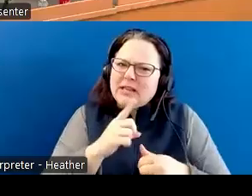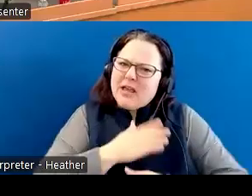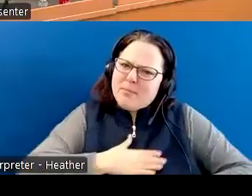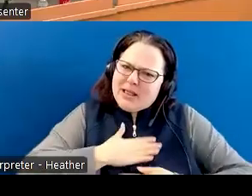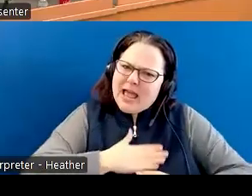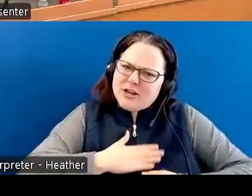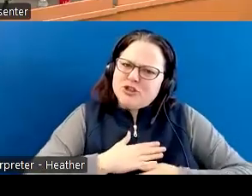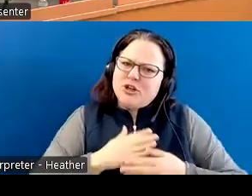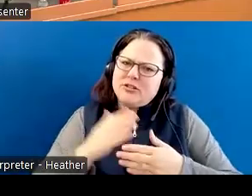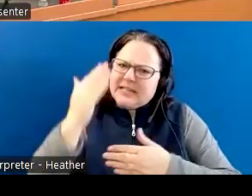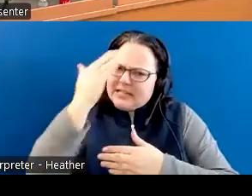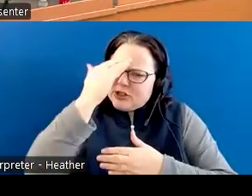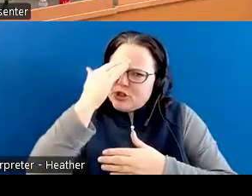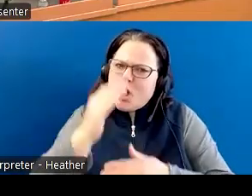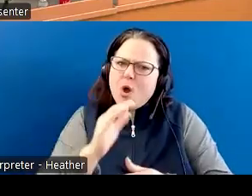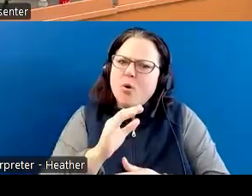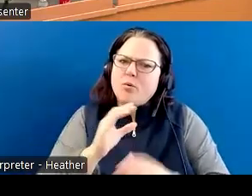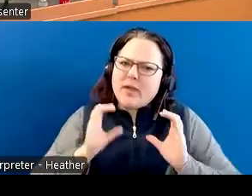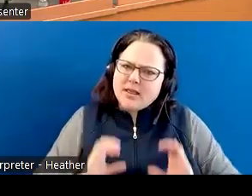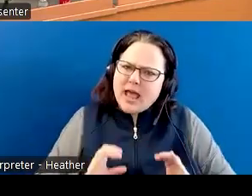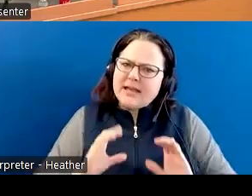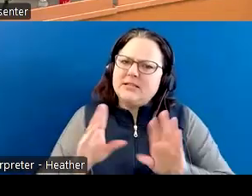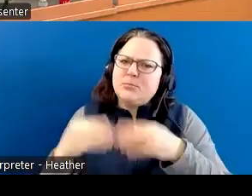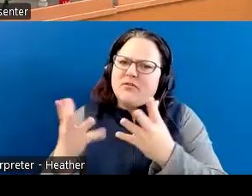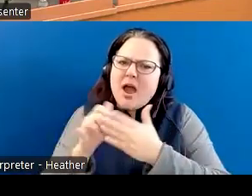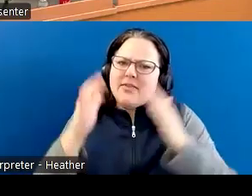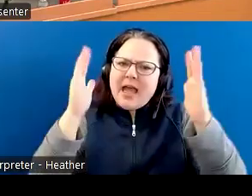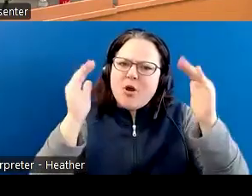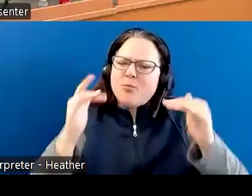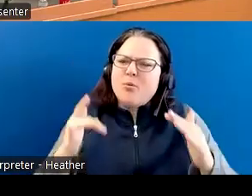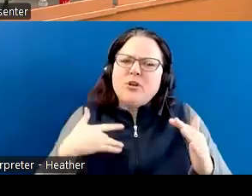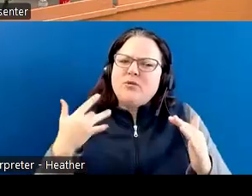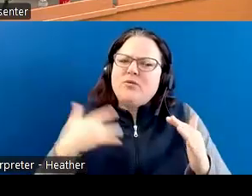them. Um when all when it seems that all the lightness is gone. Um I think what's